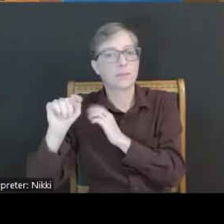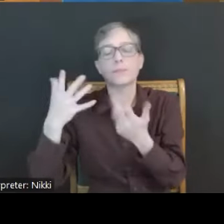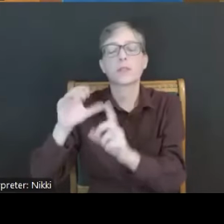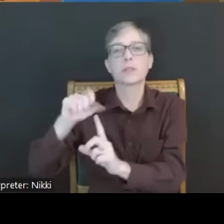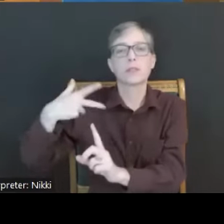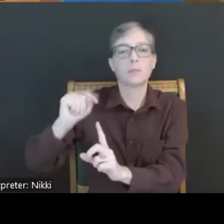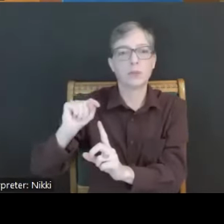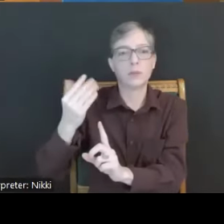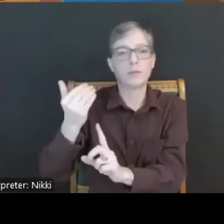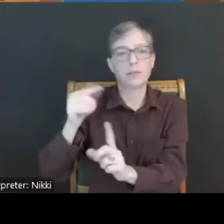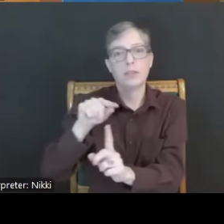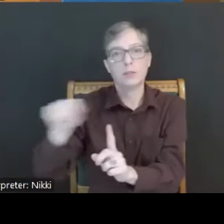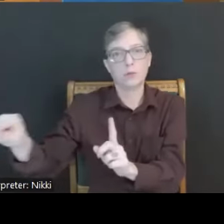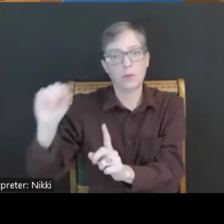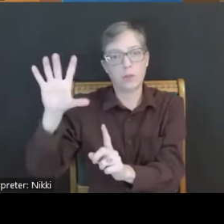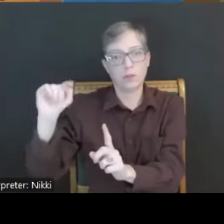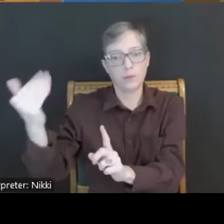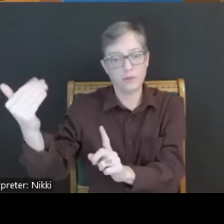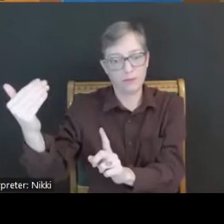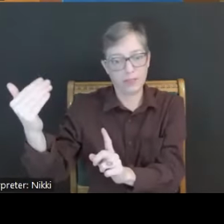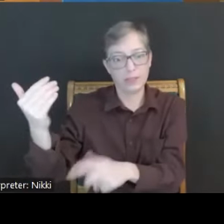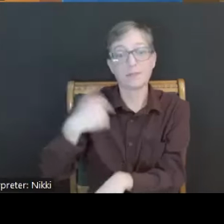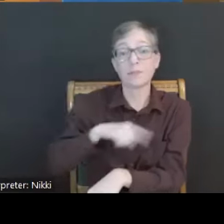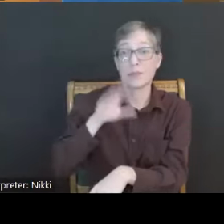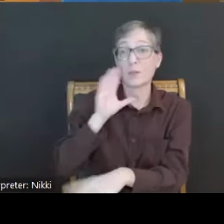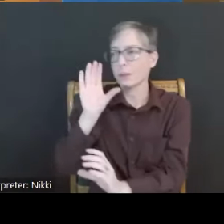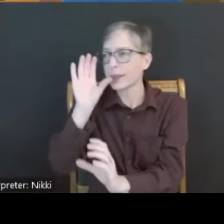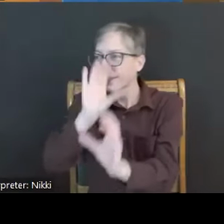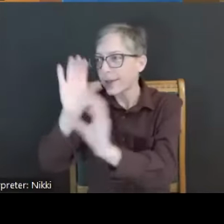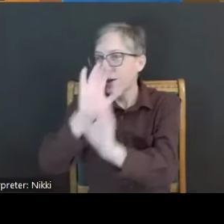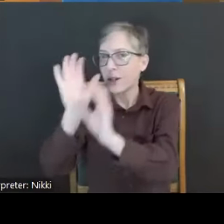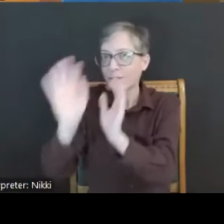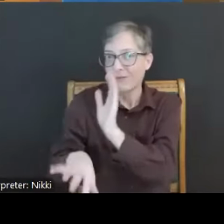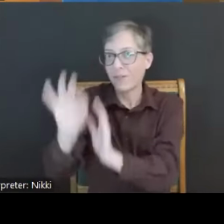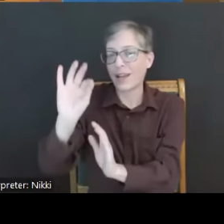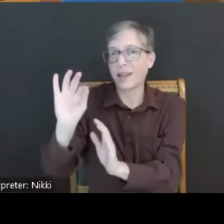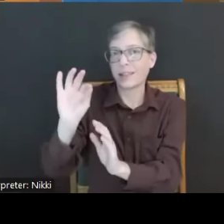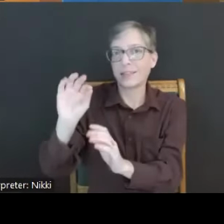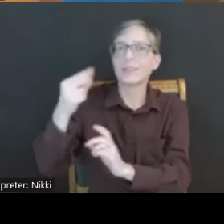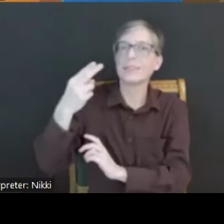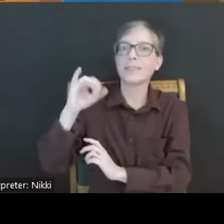and we'll ask we'll search for a Hispanic owned restaurant and we will support in that way so that